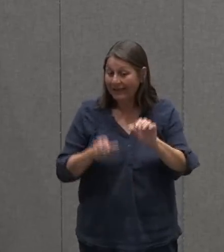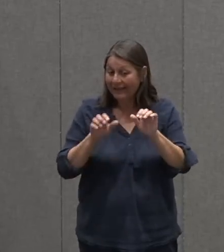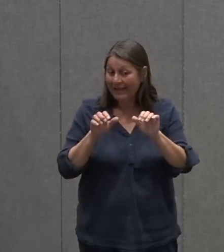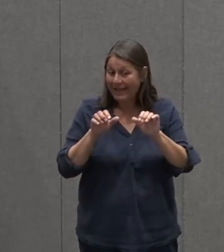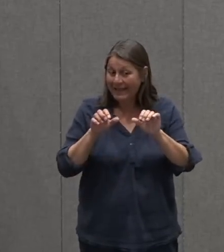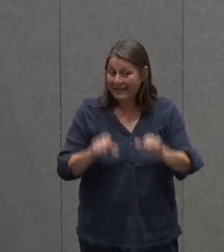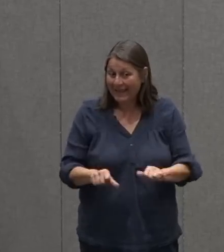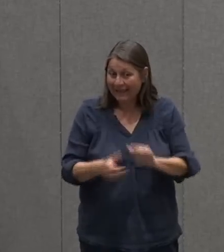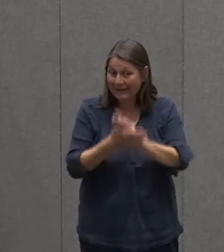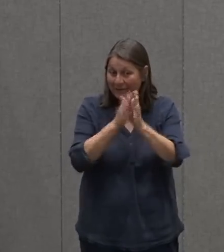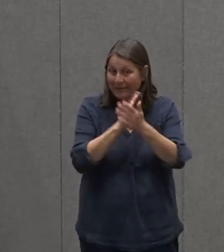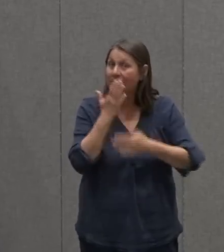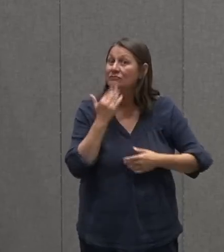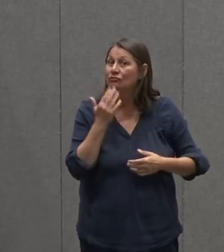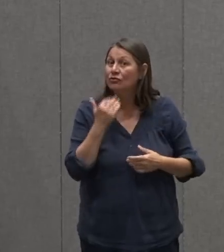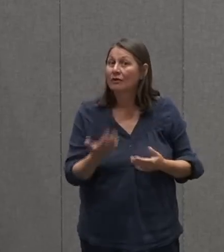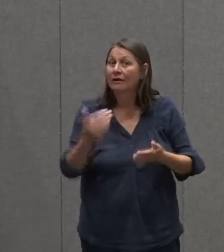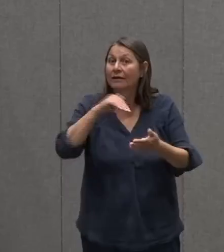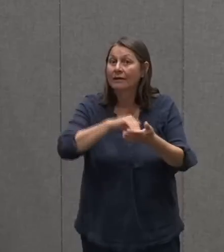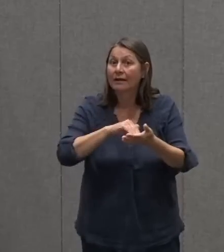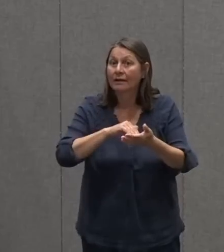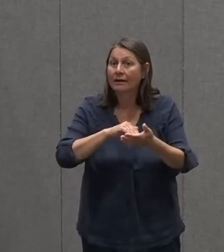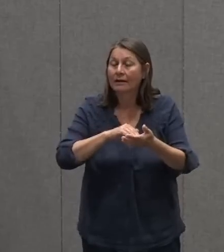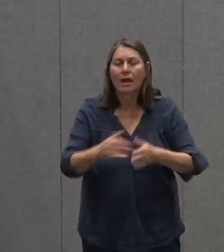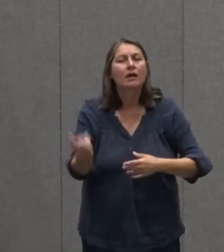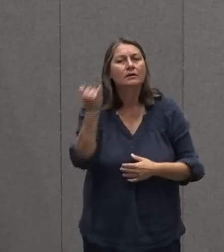What do you think would happen if I boiled this?